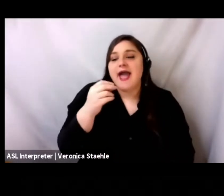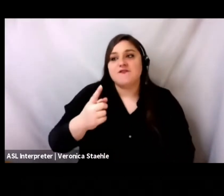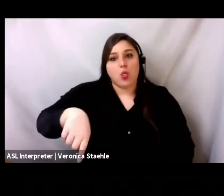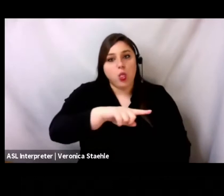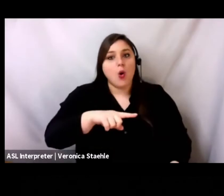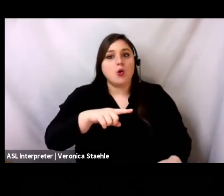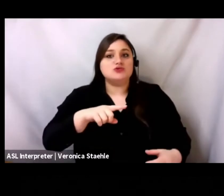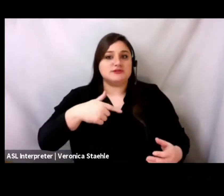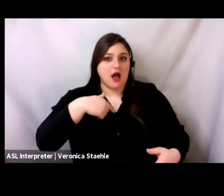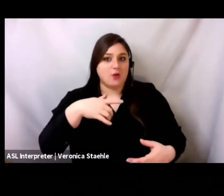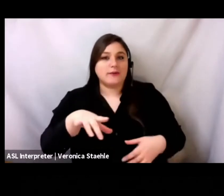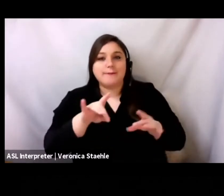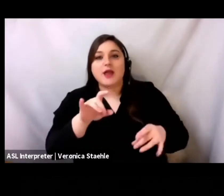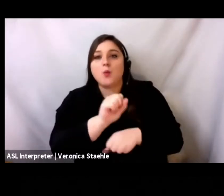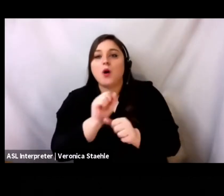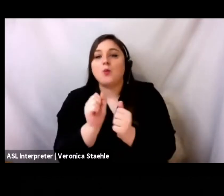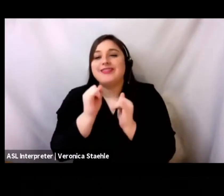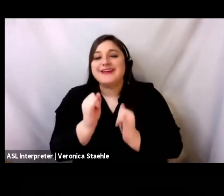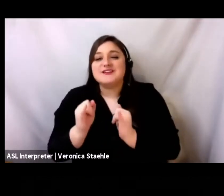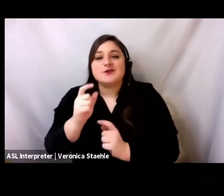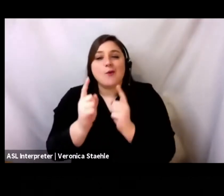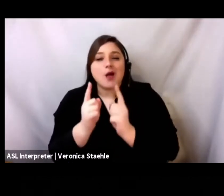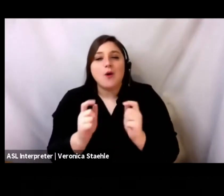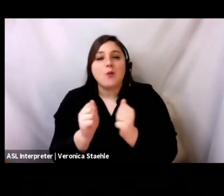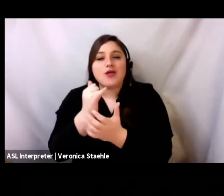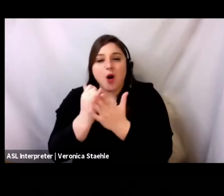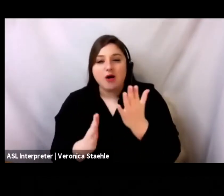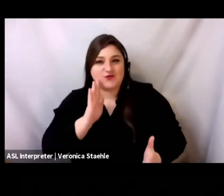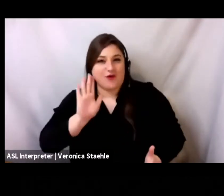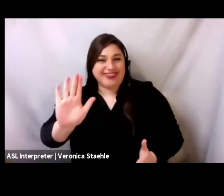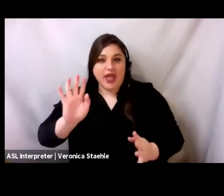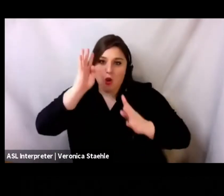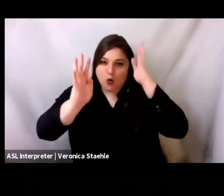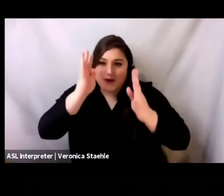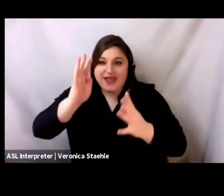with artists to develop their own creative practices that explore art and social justice